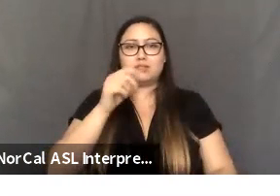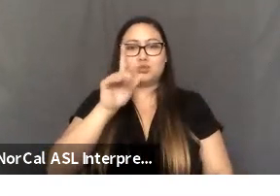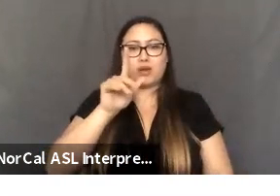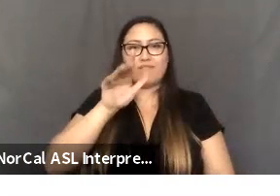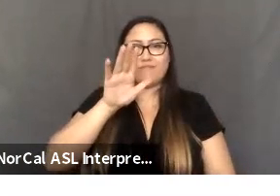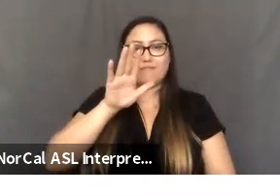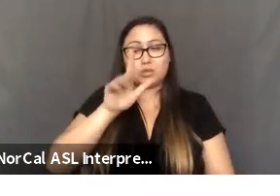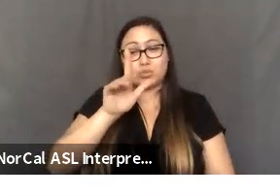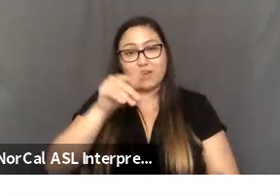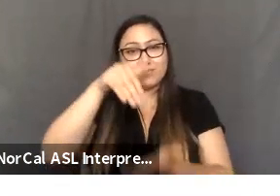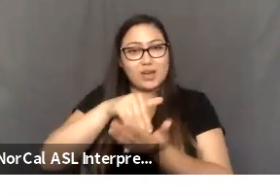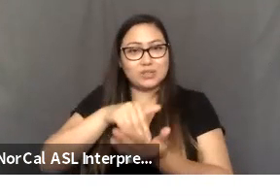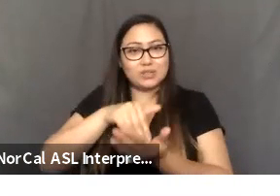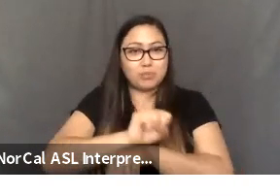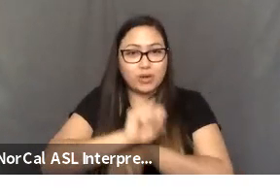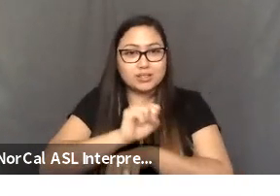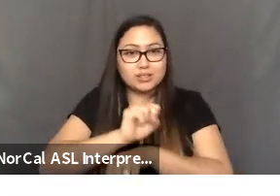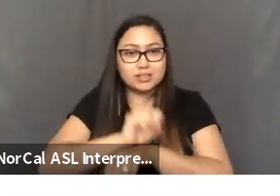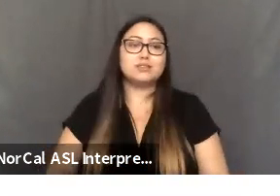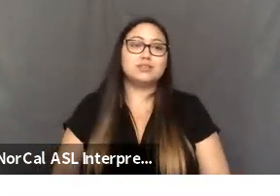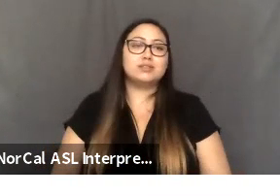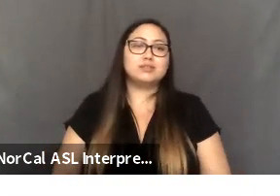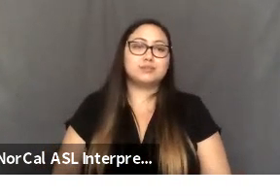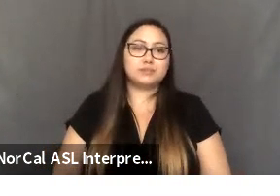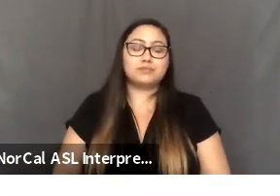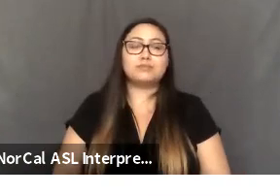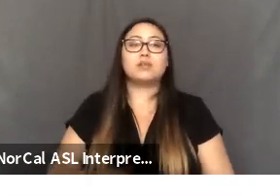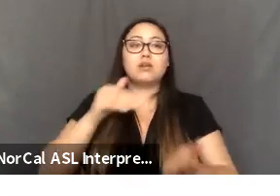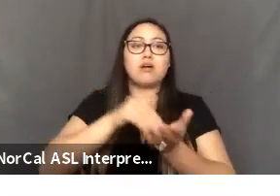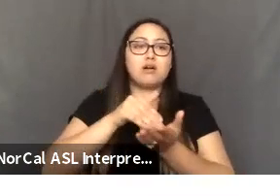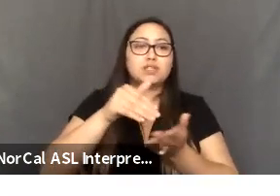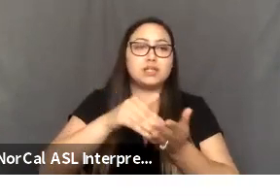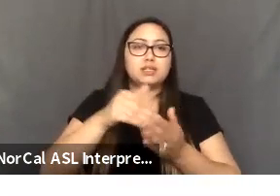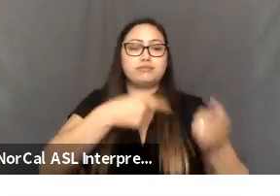Additionally, there was often turnover of staff. So how do you make sure that staff were up to